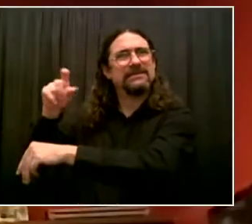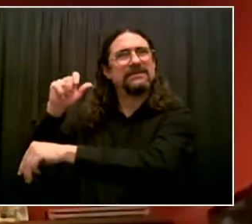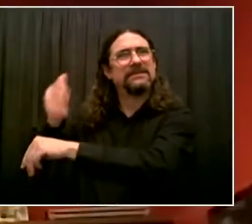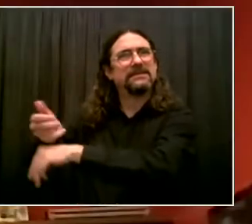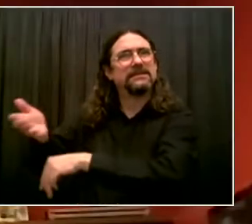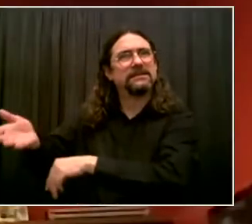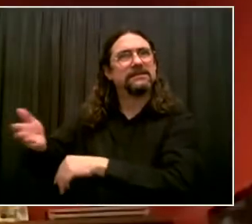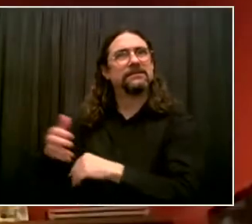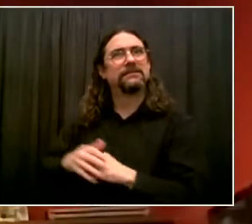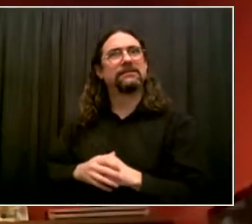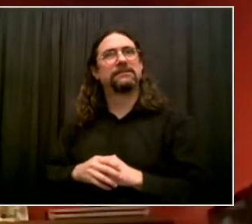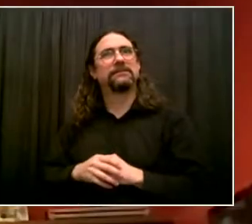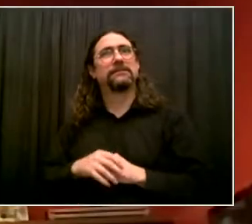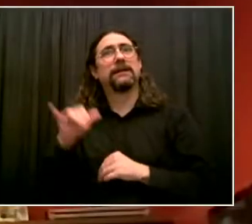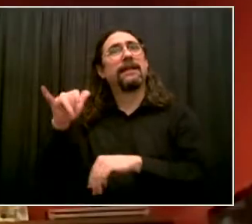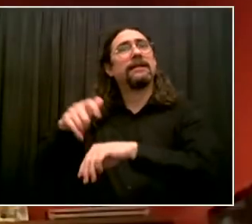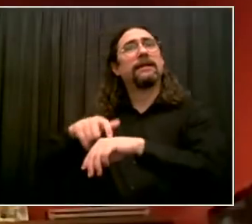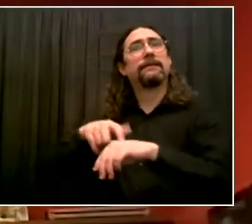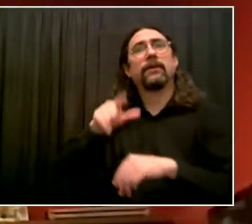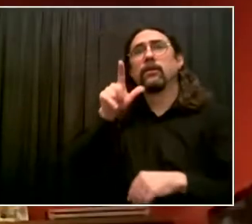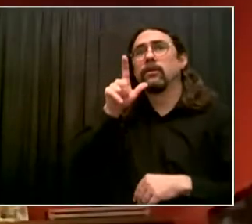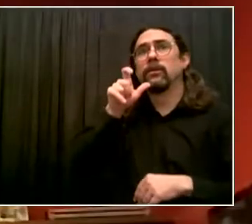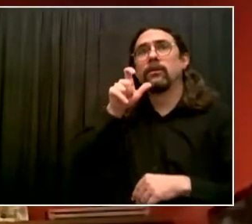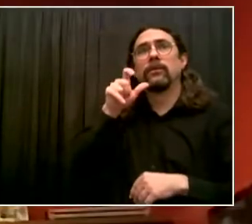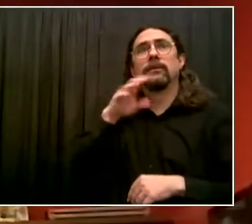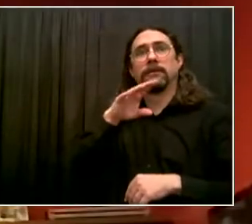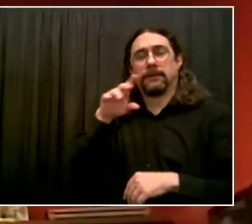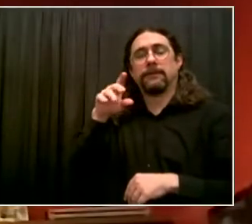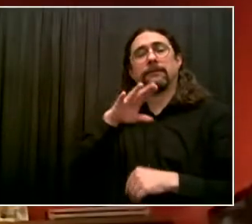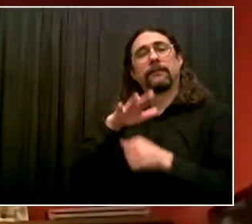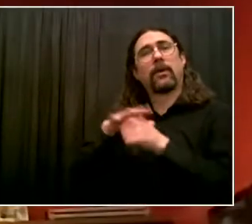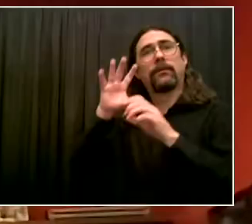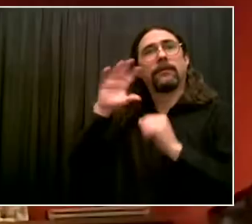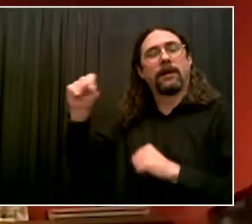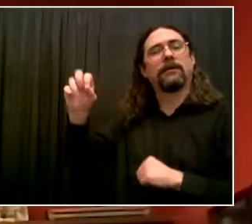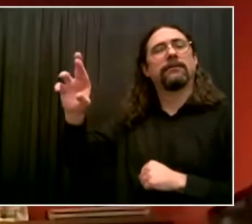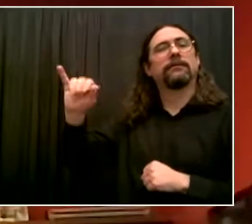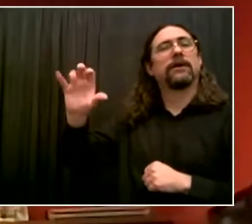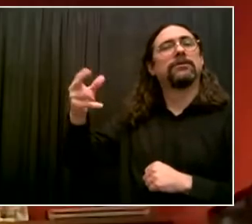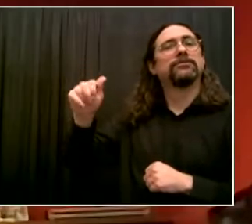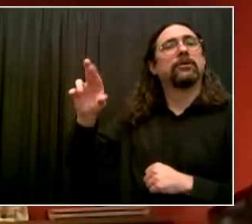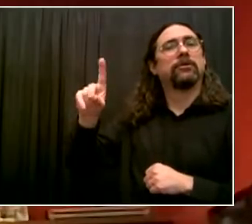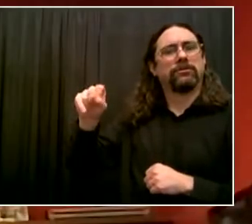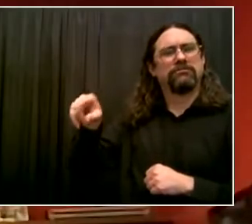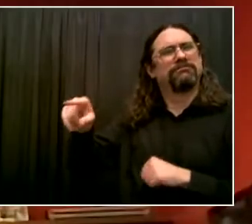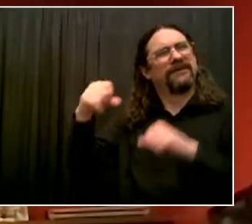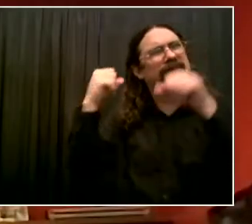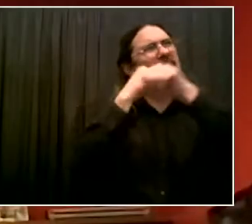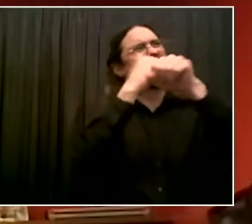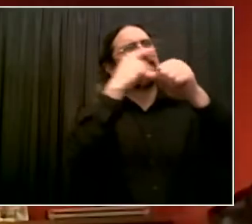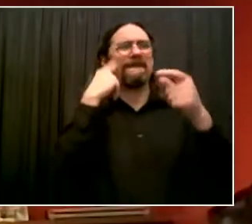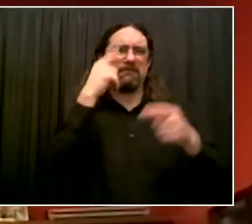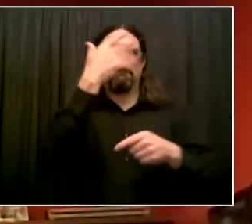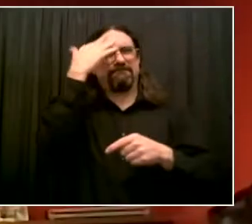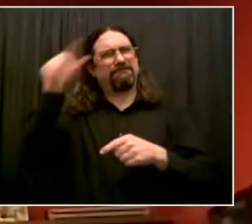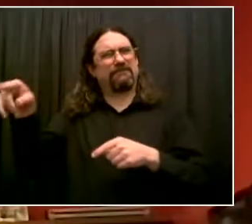WAS AS BIG ABOVE TO YOU MR. MAYOR AS IWA S TRYING TO MAKE SURE IT HANEPPED BECAUSE IT